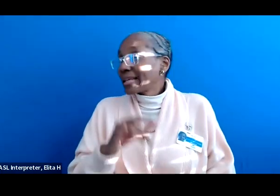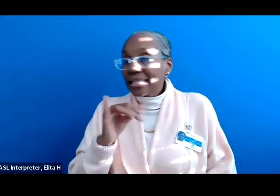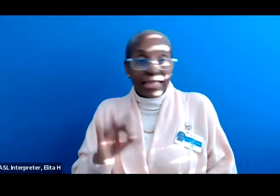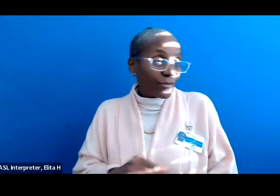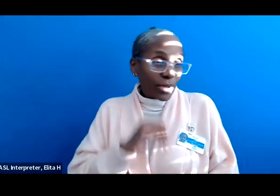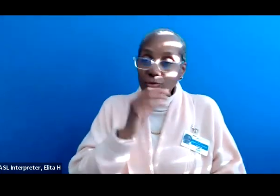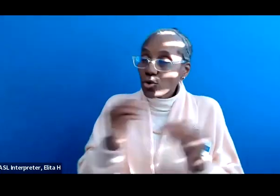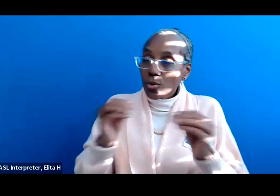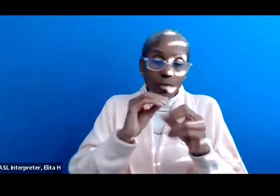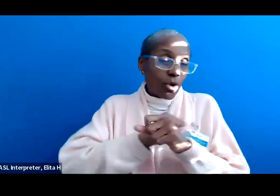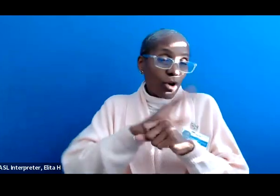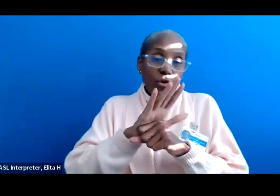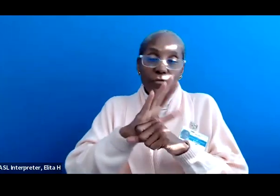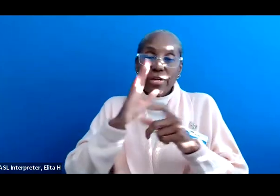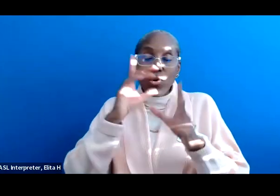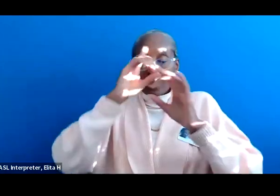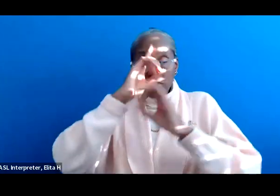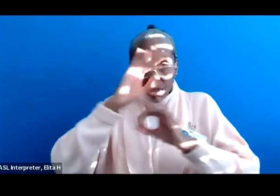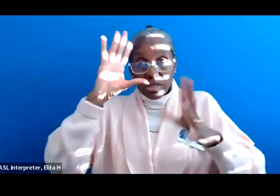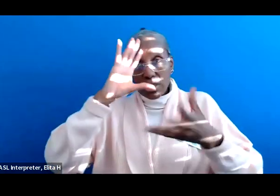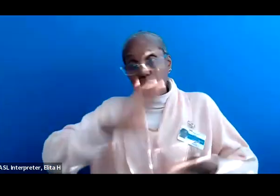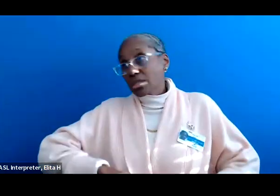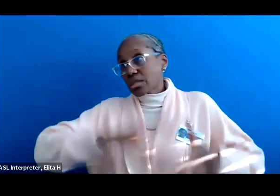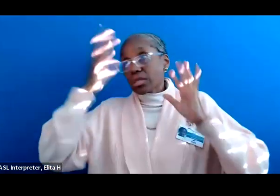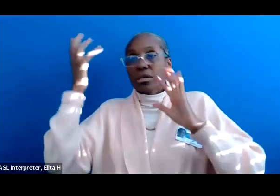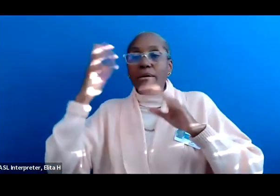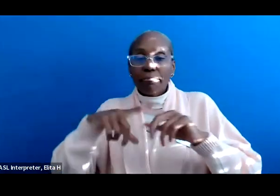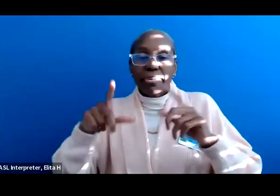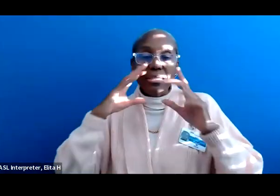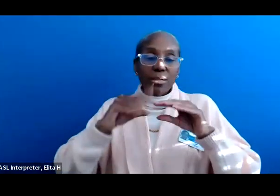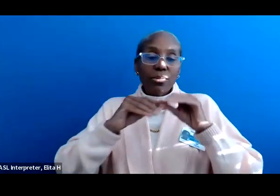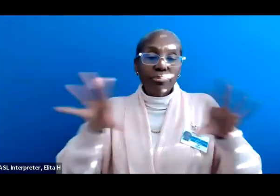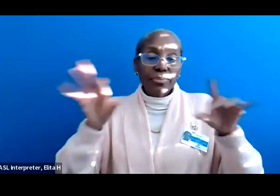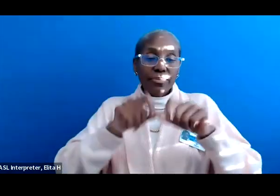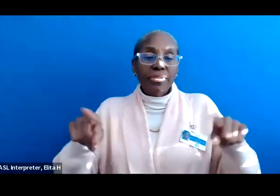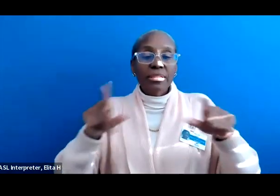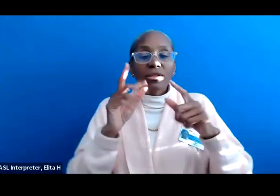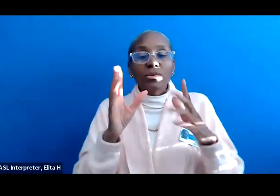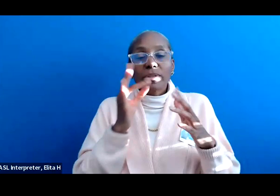COVID or some major catastrophe. It's so close, you can almost touch it.